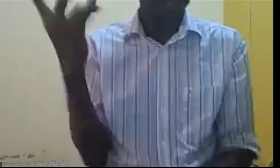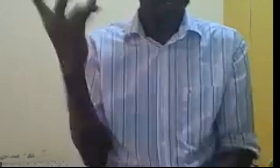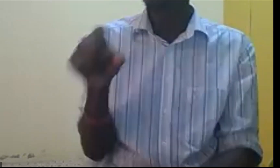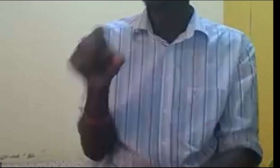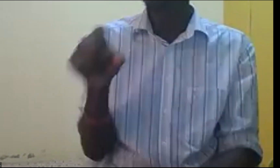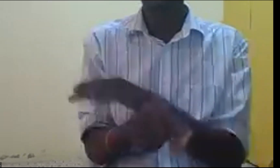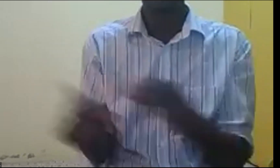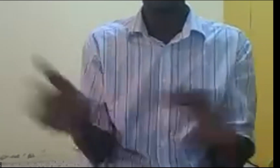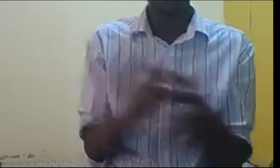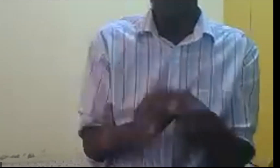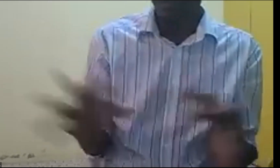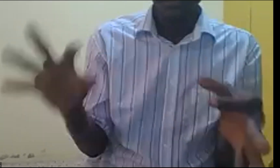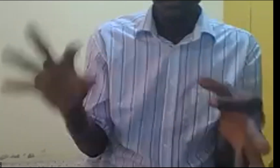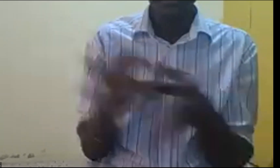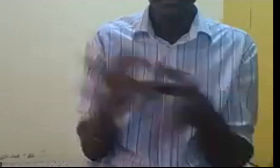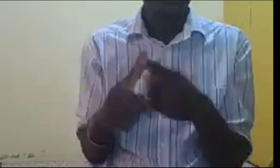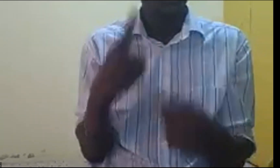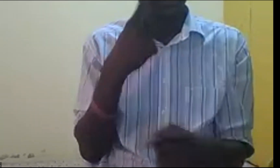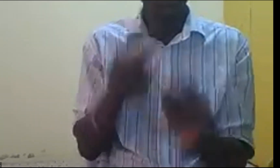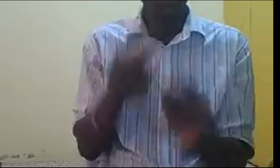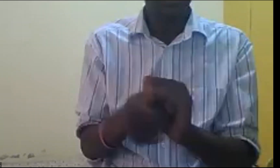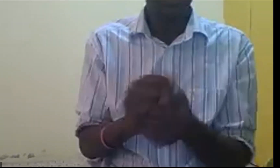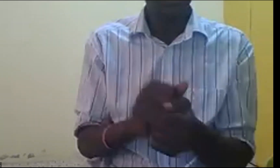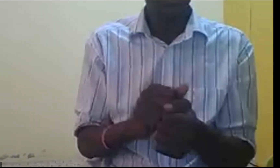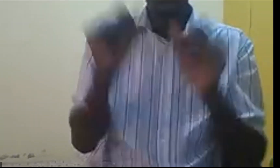I see a lot of people are filling out that commitment.